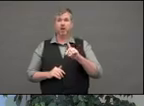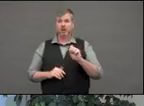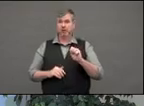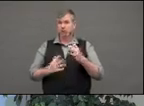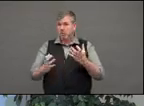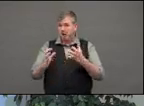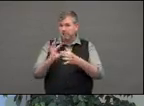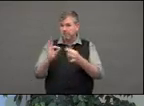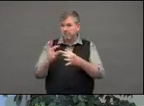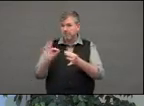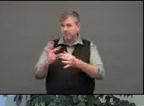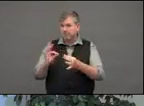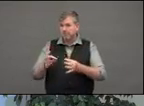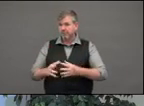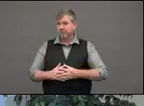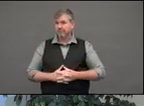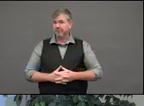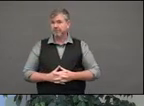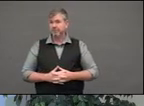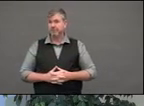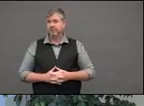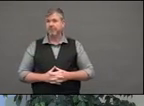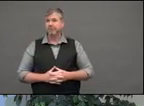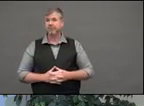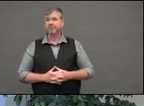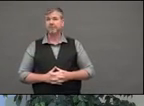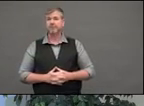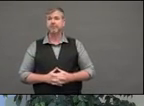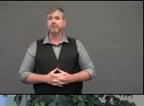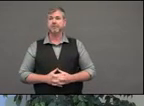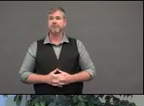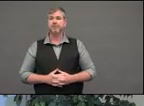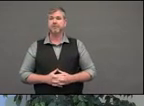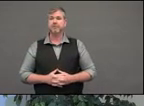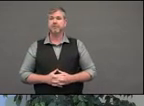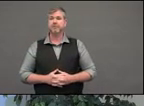definitely um um some changes was going